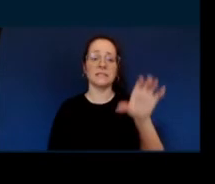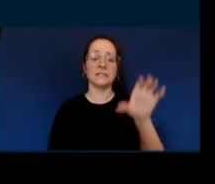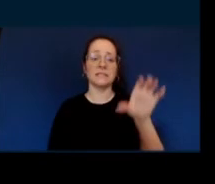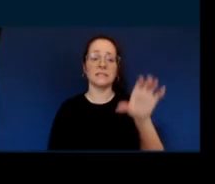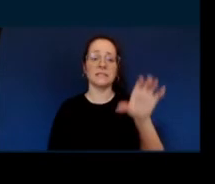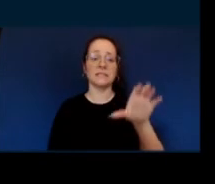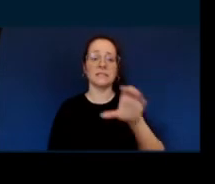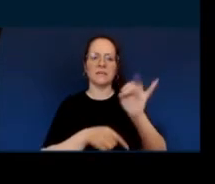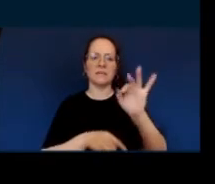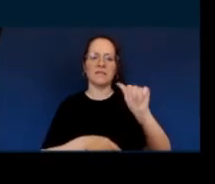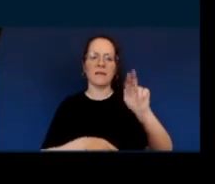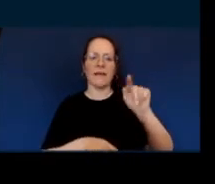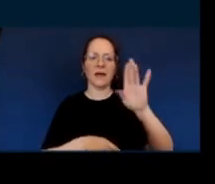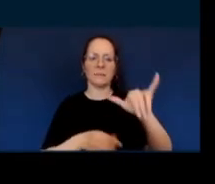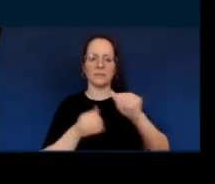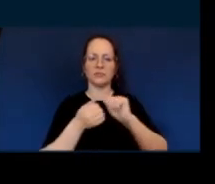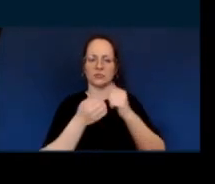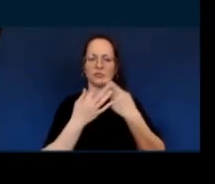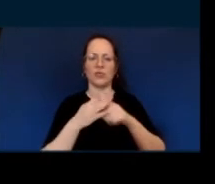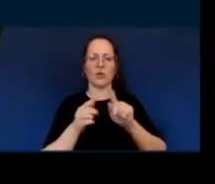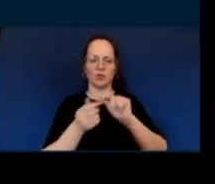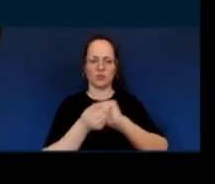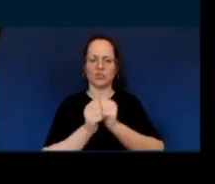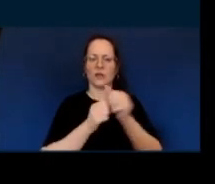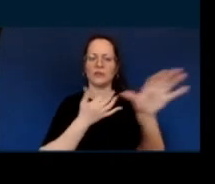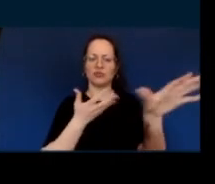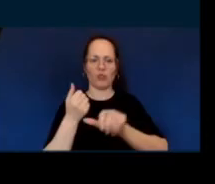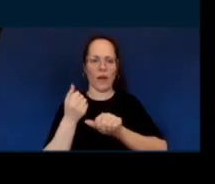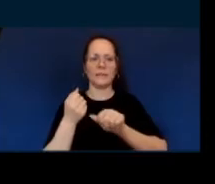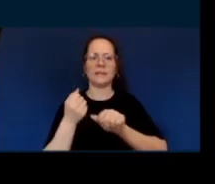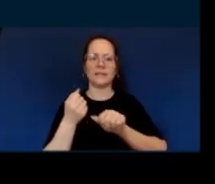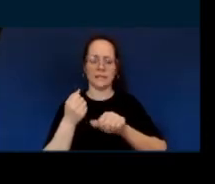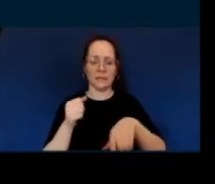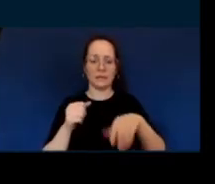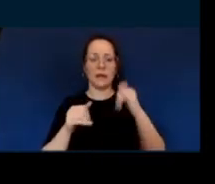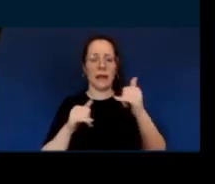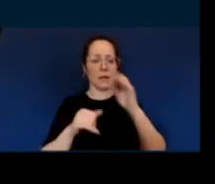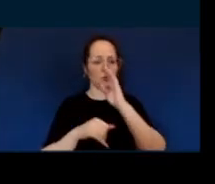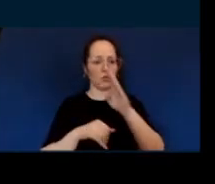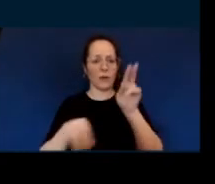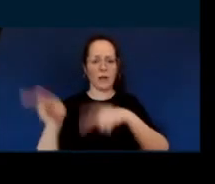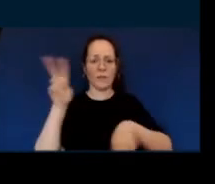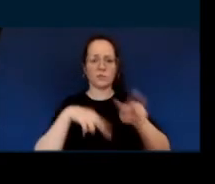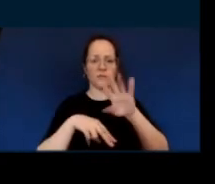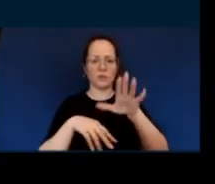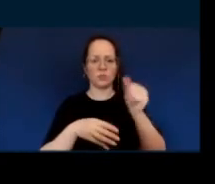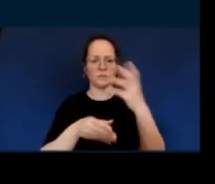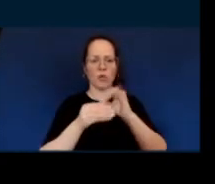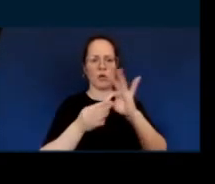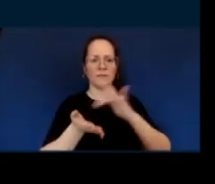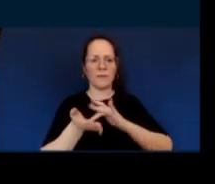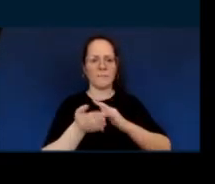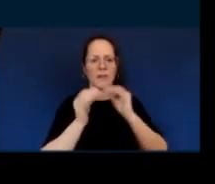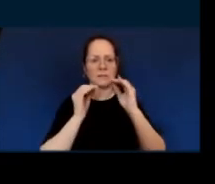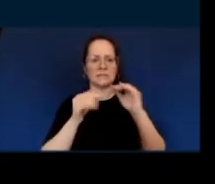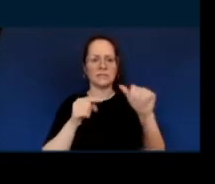CHANGE RAPIDLY, ANATOMICAL DIRECTION AND OBSERVATION WERE PART OF THE MEDICAL TEACHING PRACTICE. ILLUSTRATION IN THE FORM OF WOOD